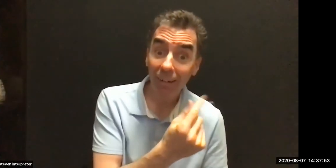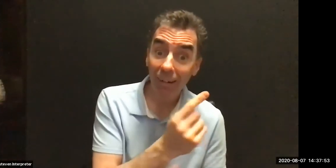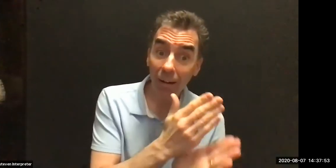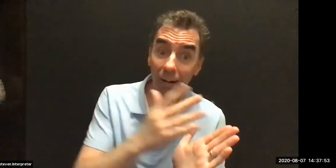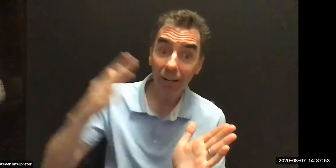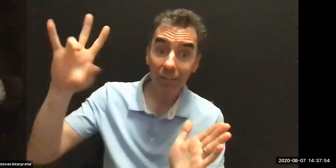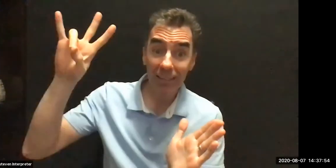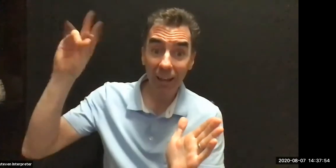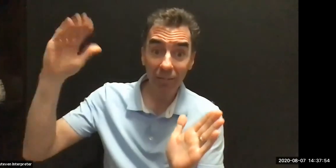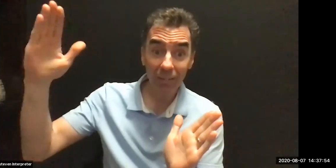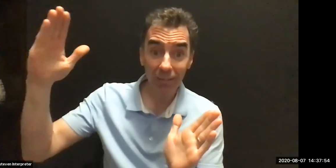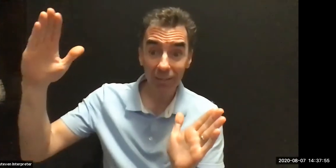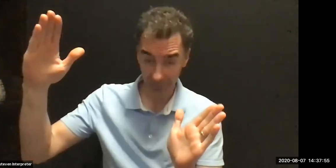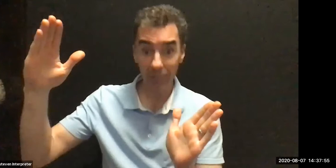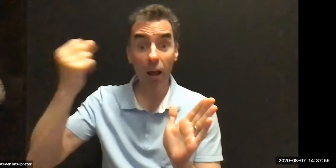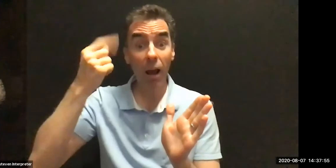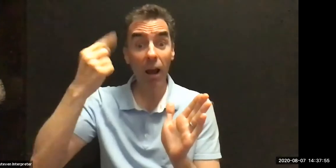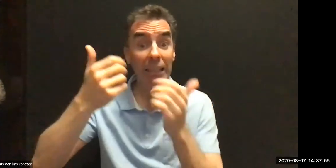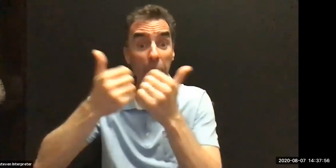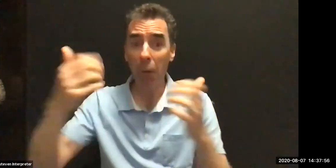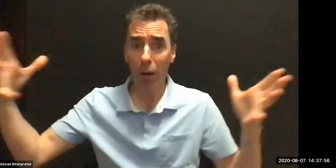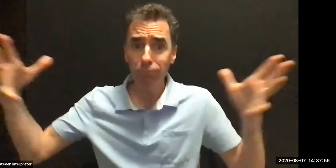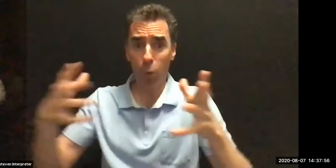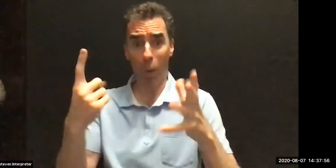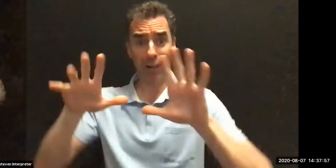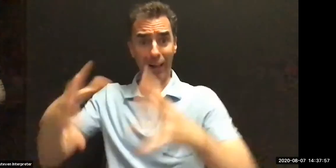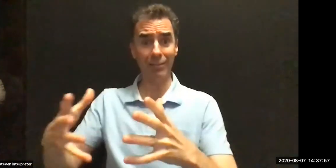Channelle Charest: All in the same class based off of their actual understanding of technology.